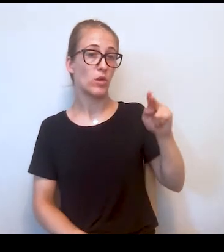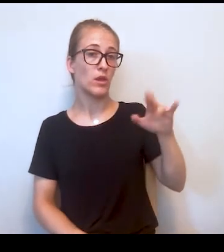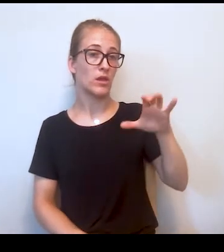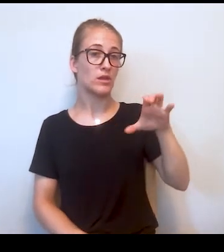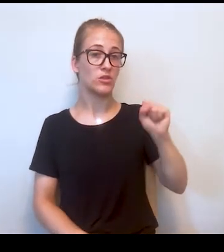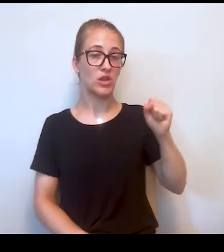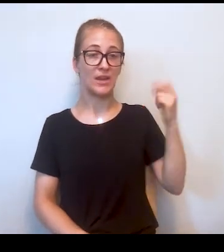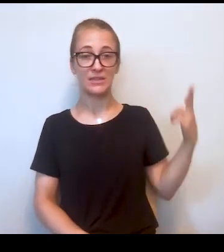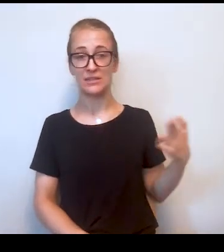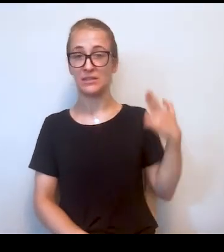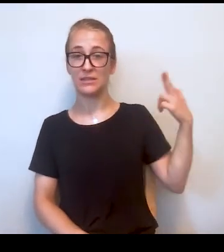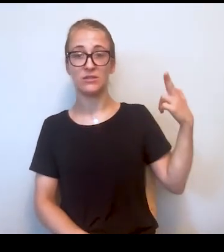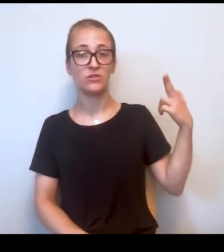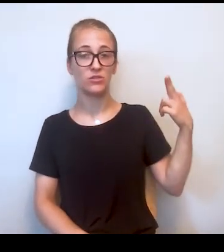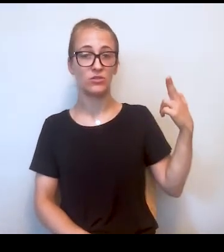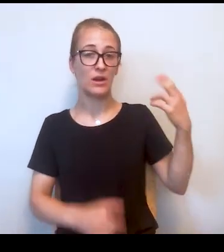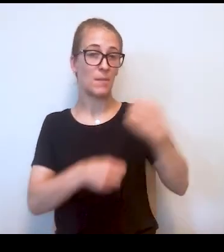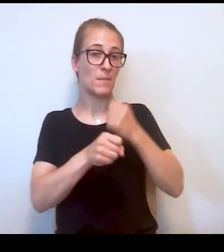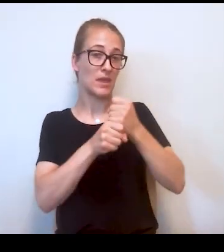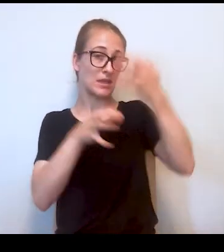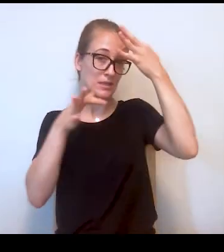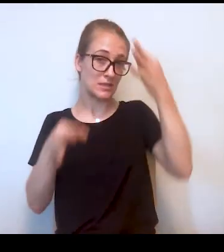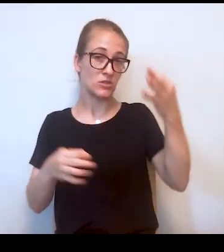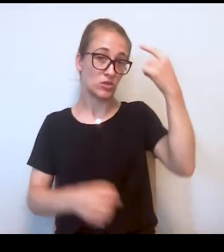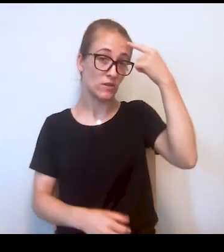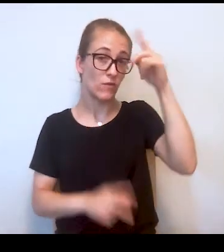So that's why we develop a lot of different things